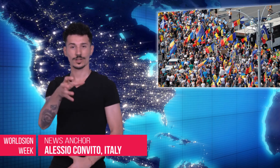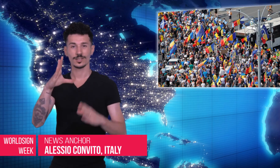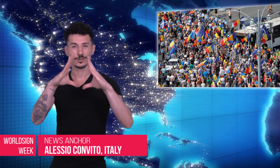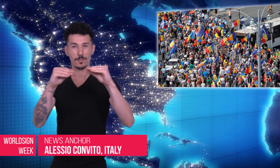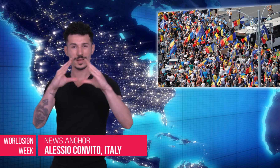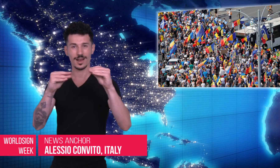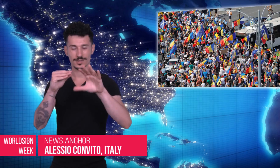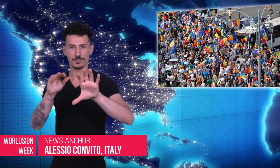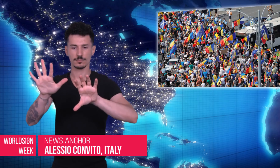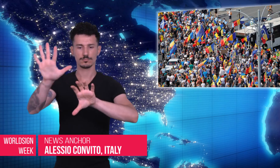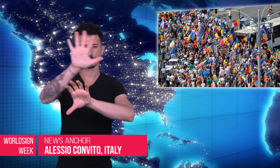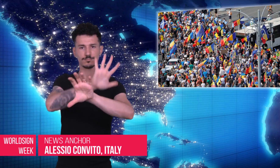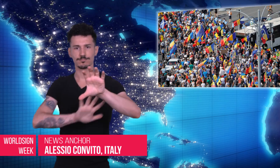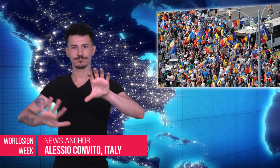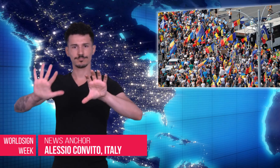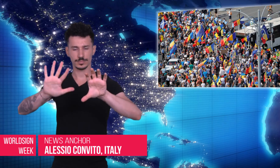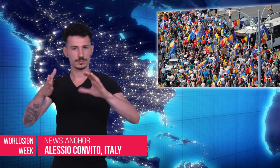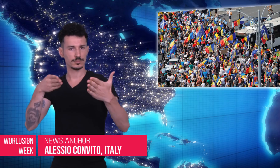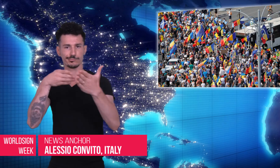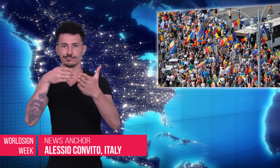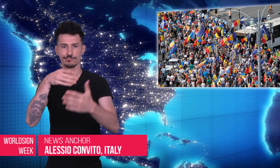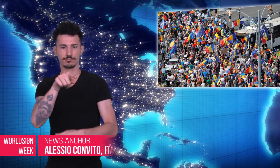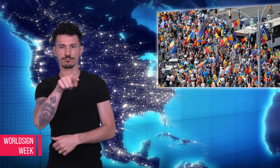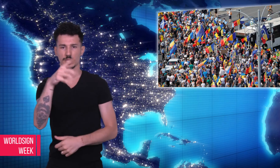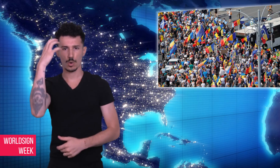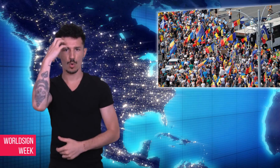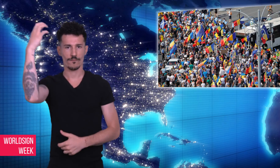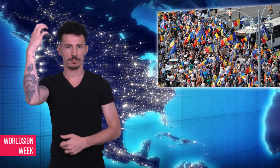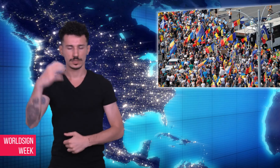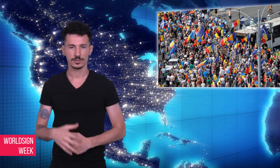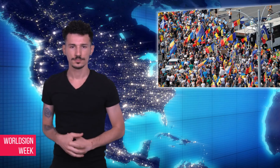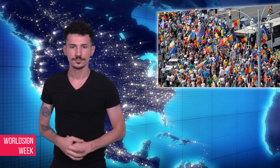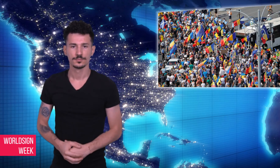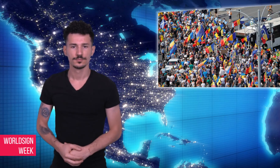Alessio: People Outside Romania Lead Anti-Government Protests